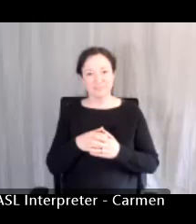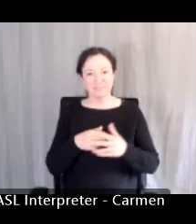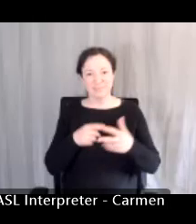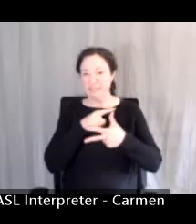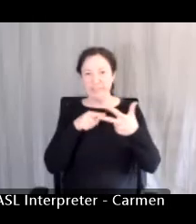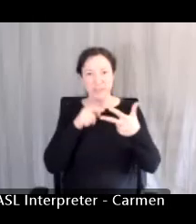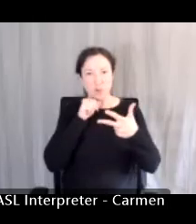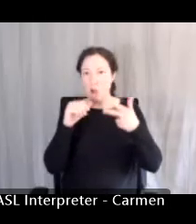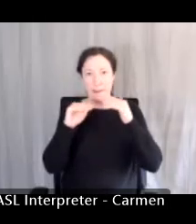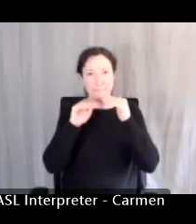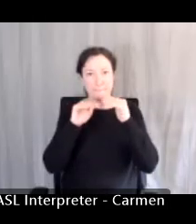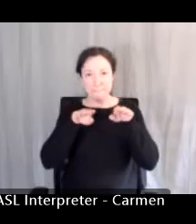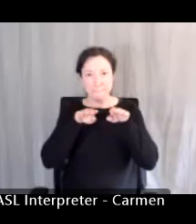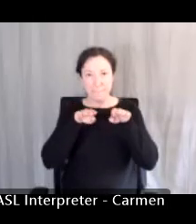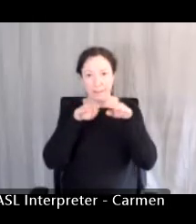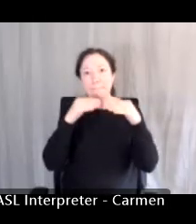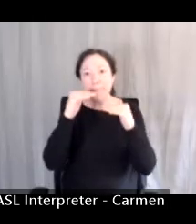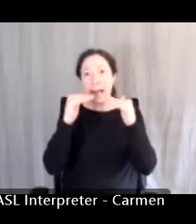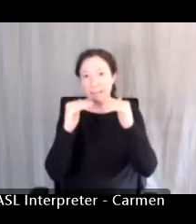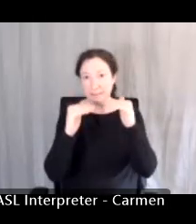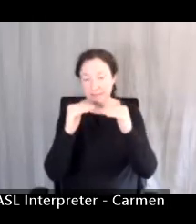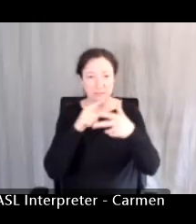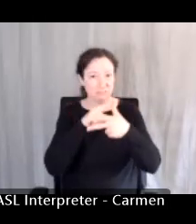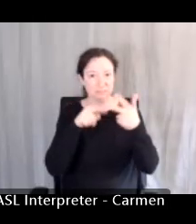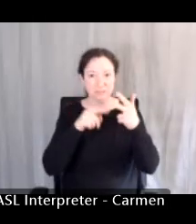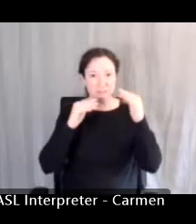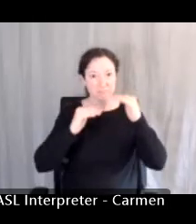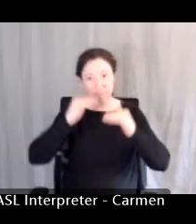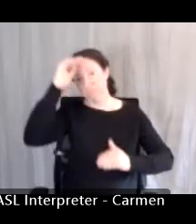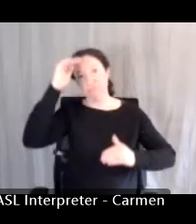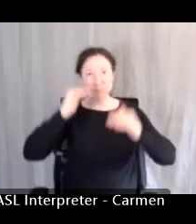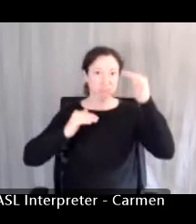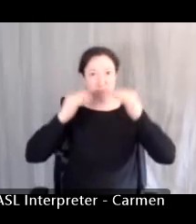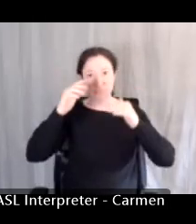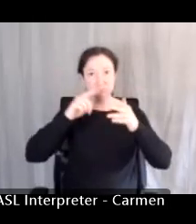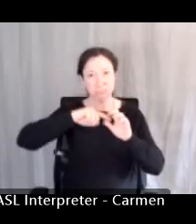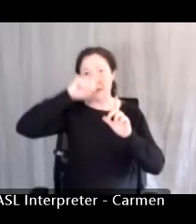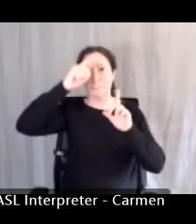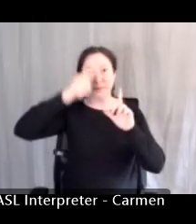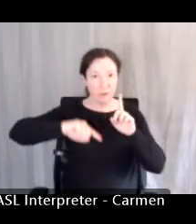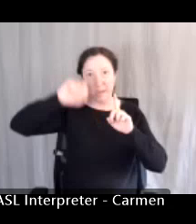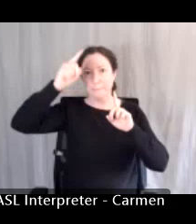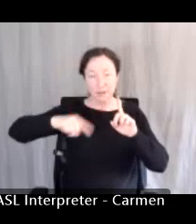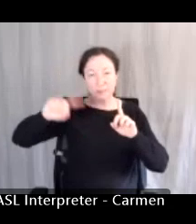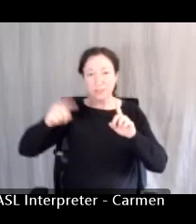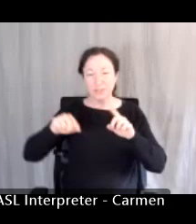the thing I hear most from patients is, I just wanna turn that food noise off and it's real. And so this is, this is what we're talking about